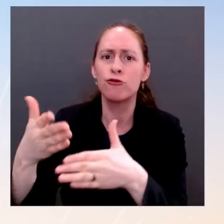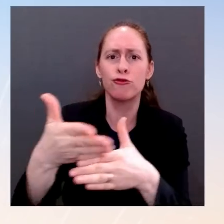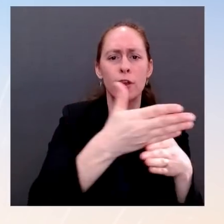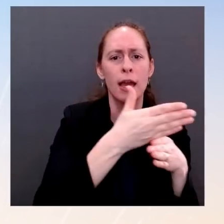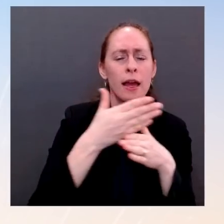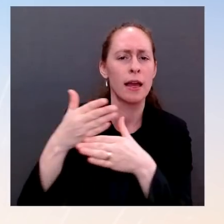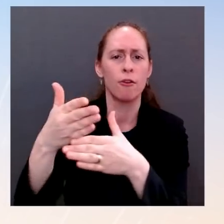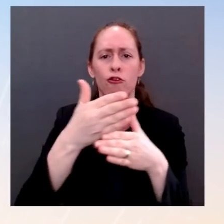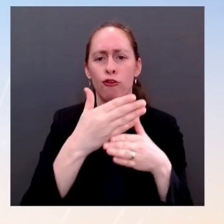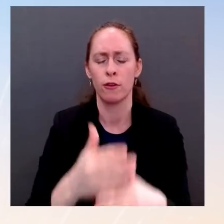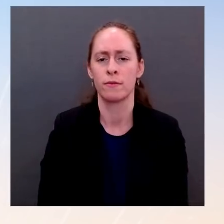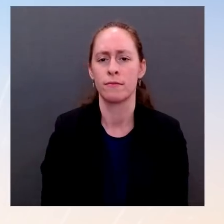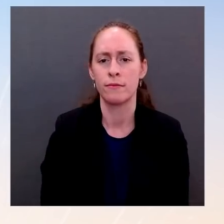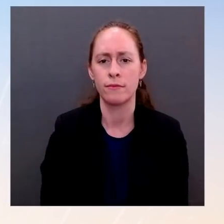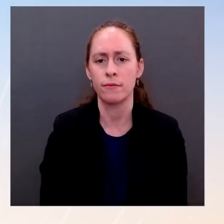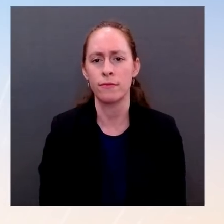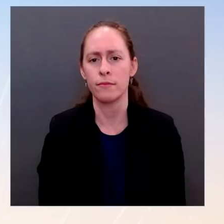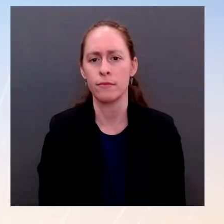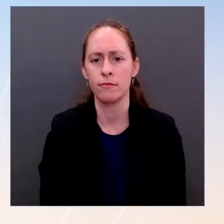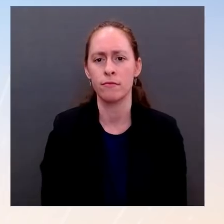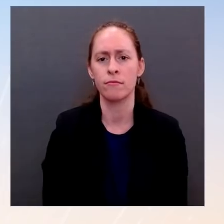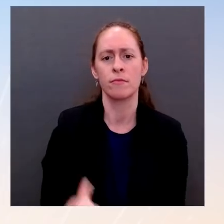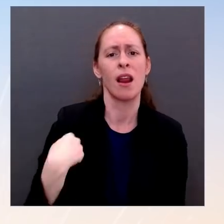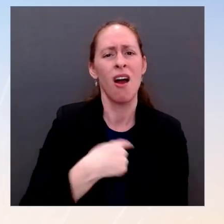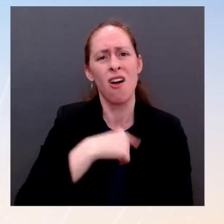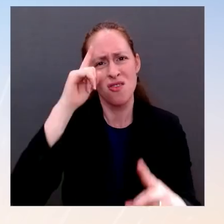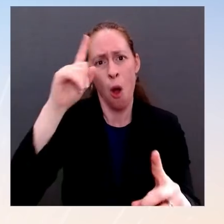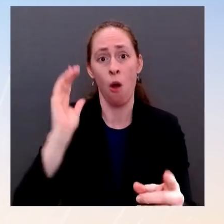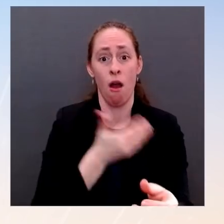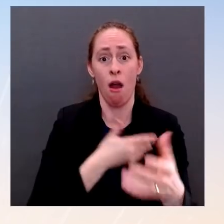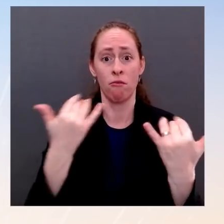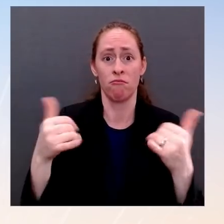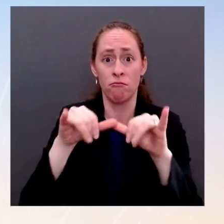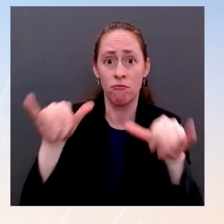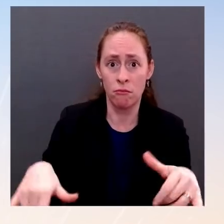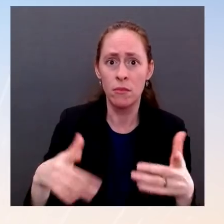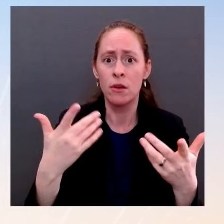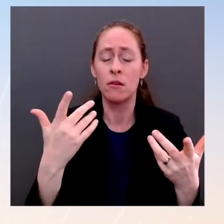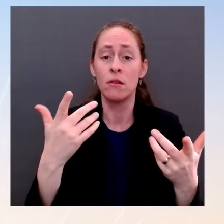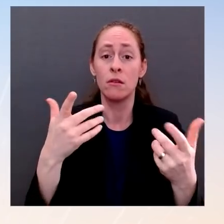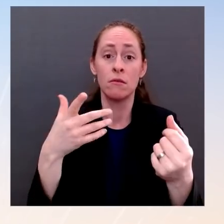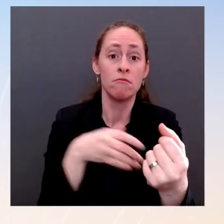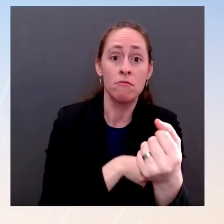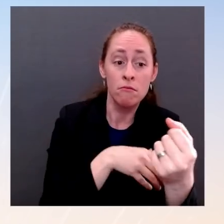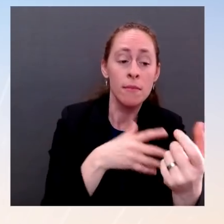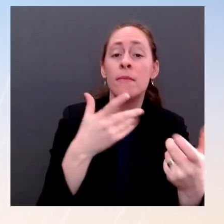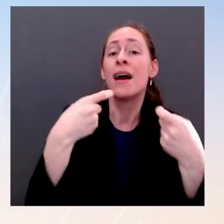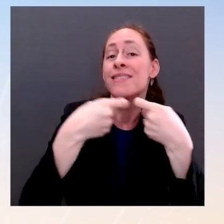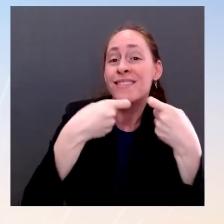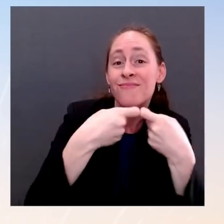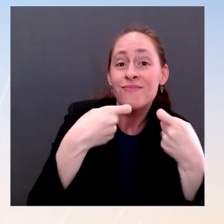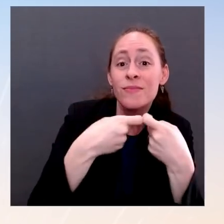I cannot stress this enough: We urge our private sector partners to exercise incident response plans